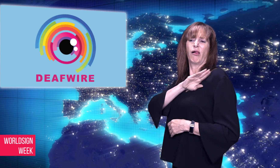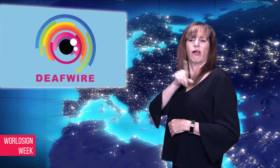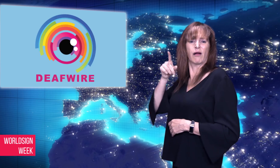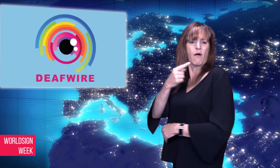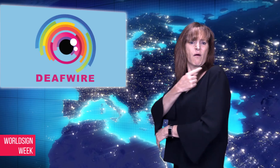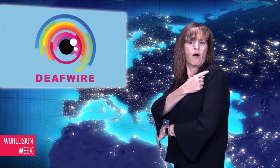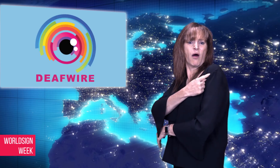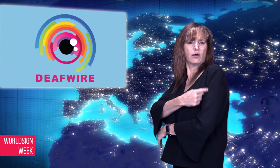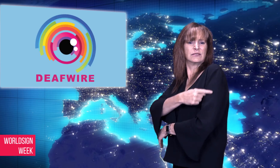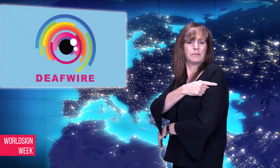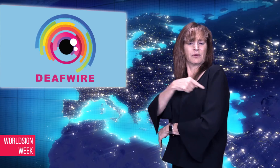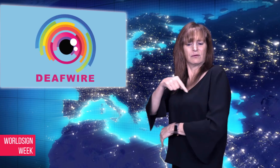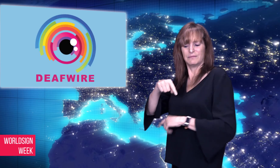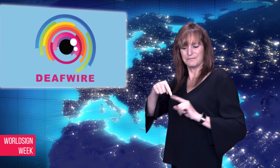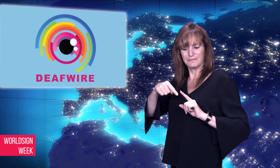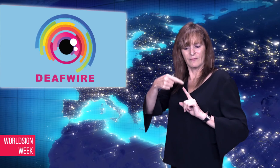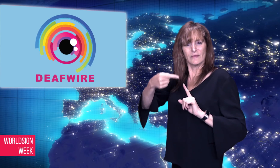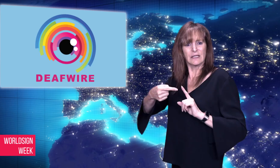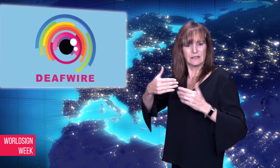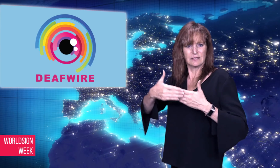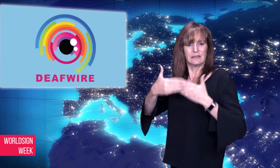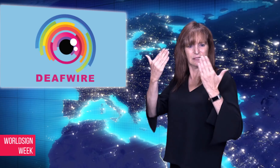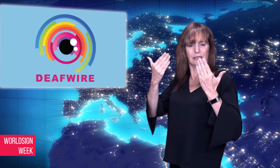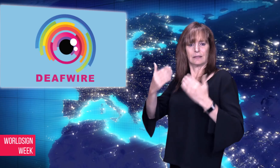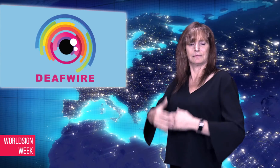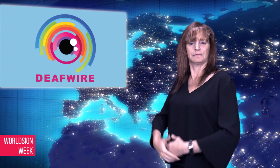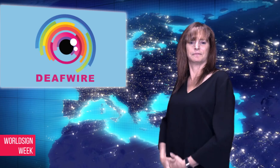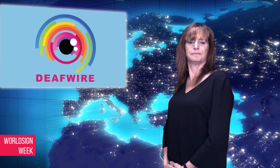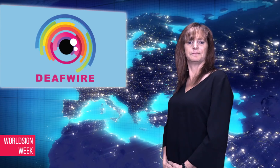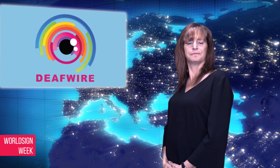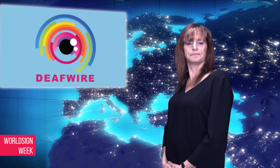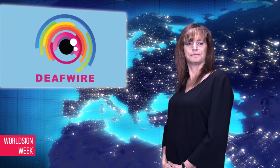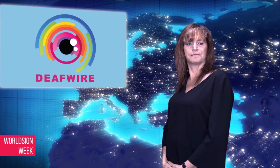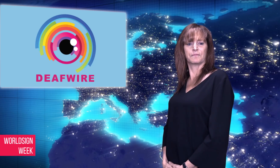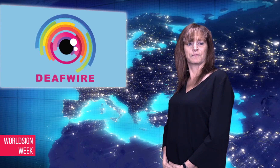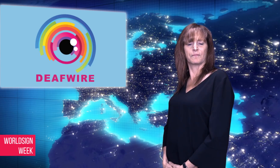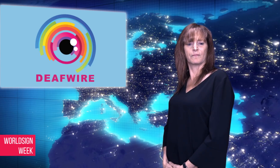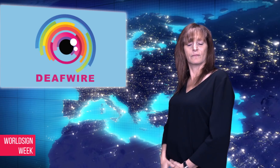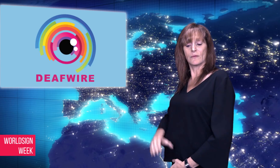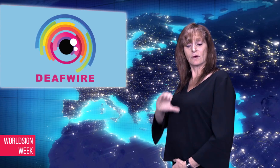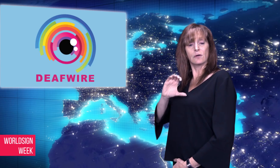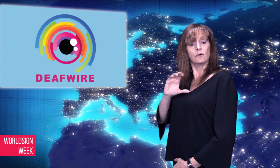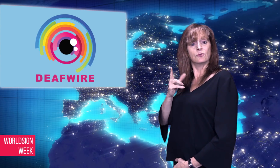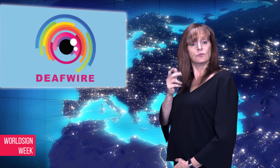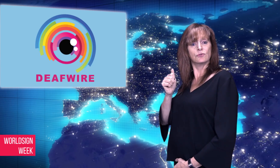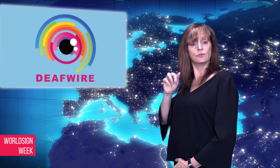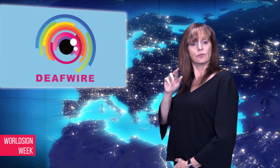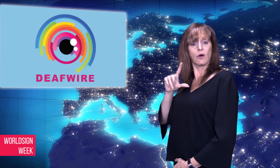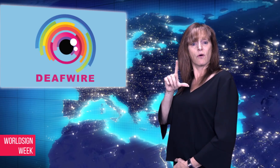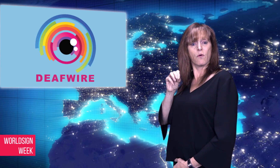inquest: some witnesses at the